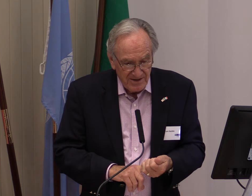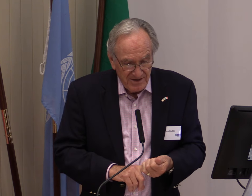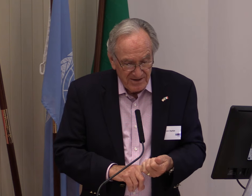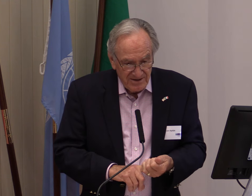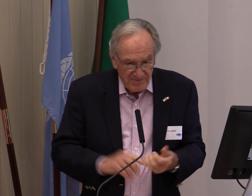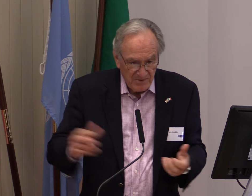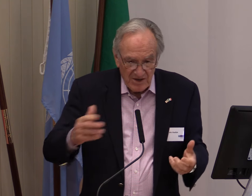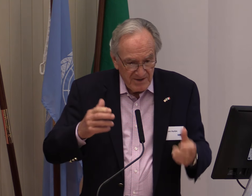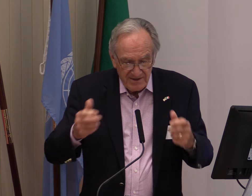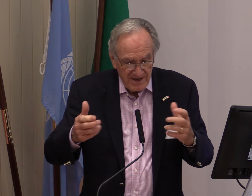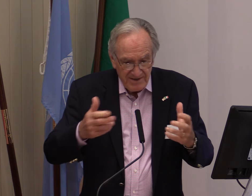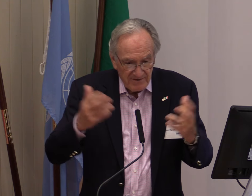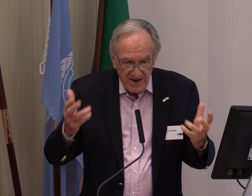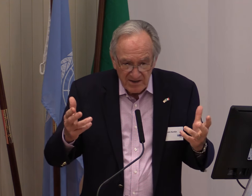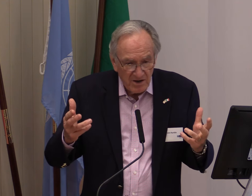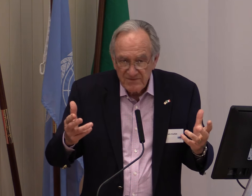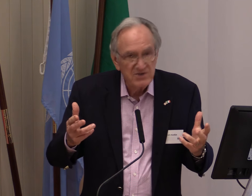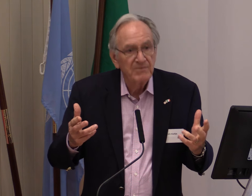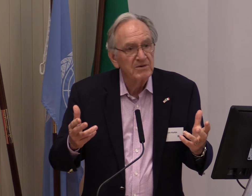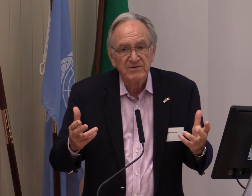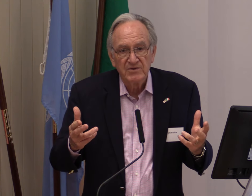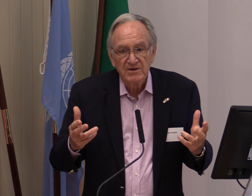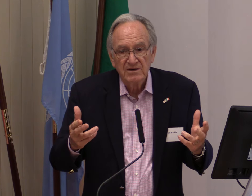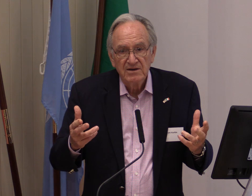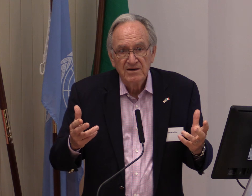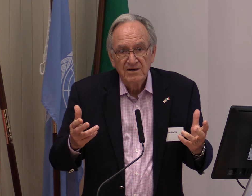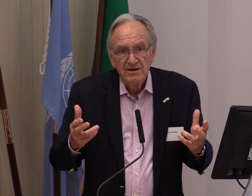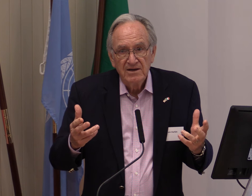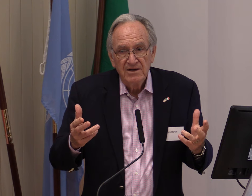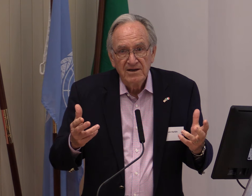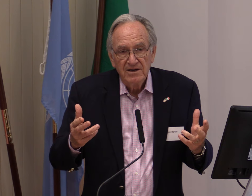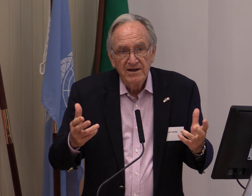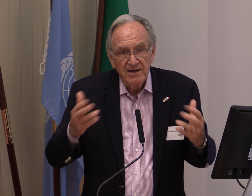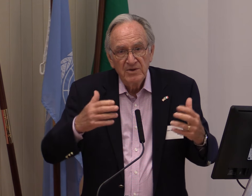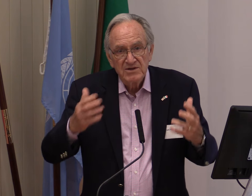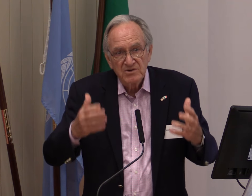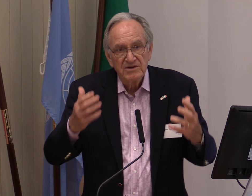there. People come in and they never had a coffee shop there before, and Emily is sort